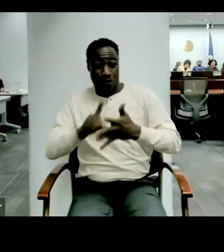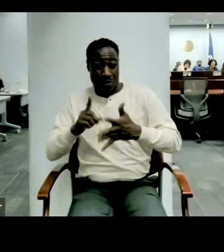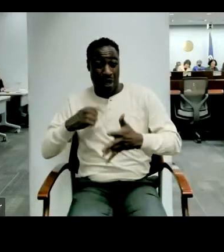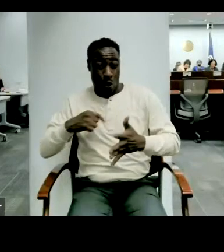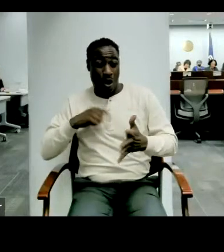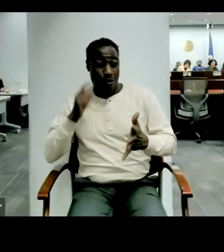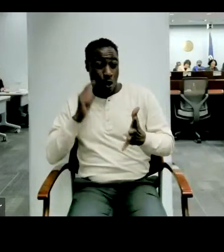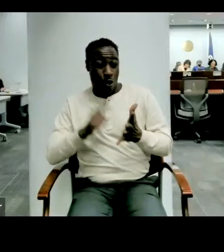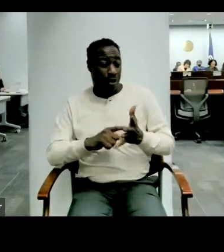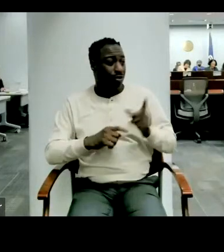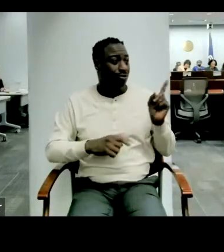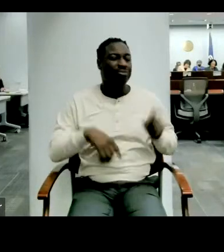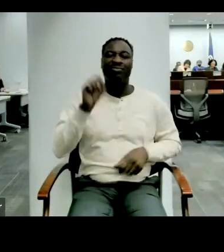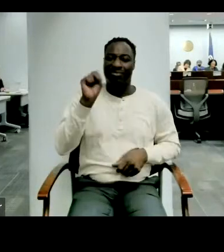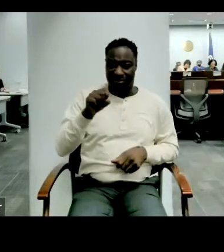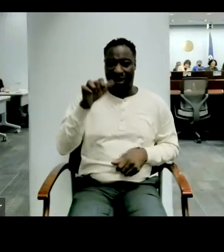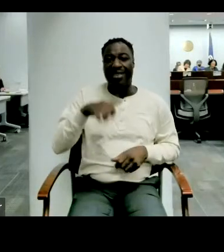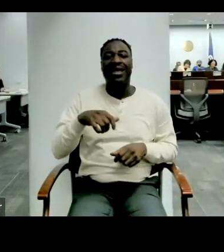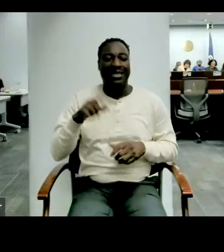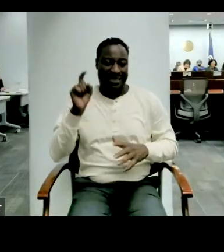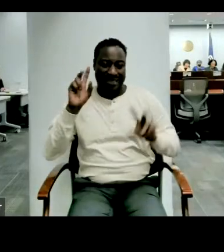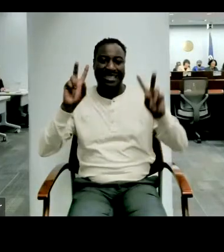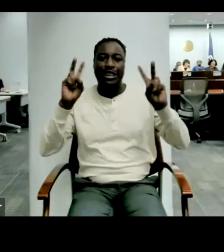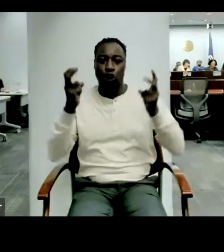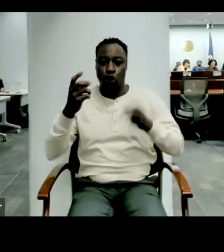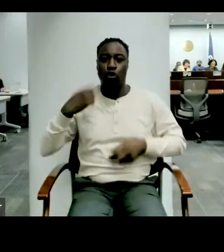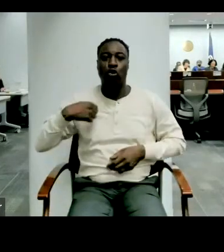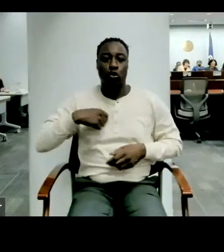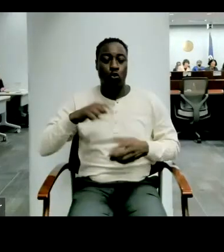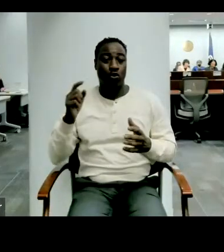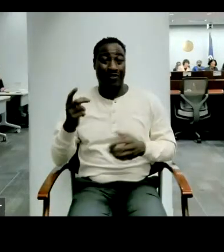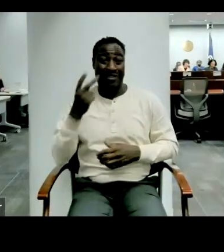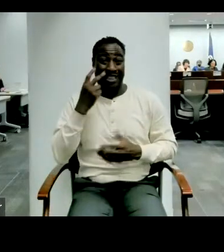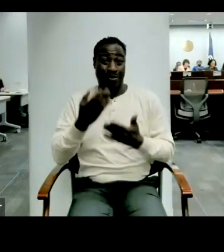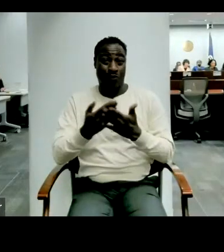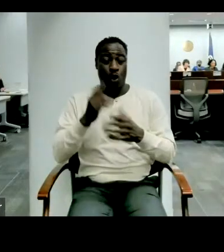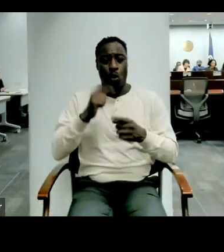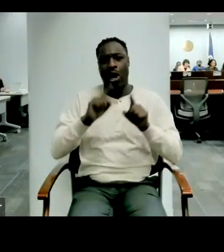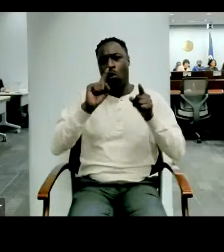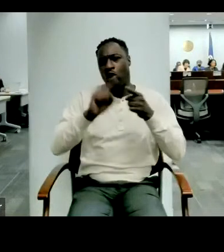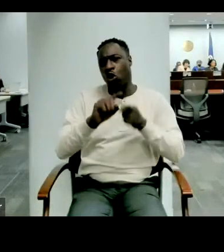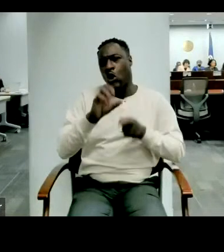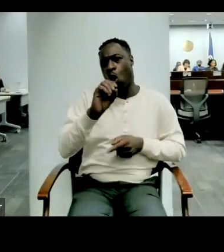Um that is an issue that I've seen including um when I was at the OFCEP most recently,